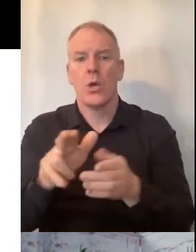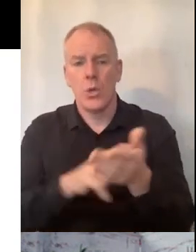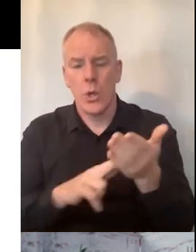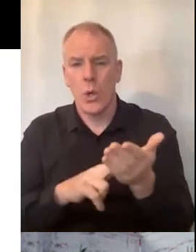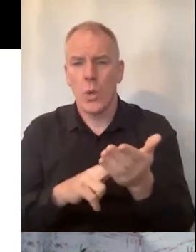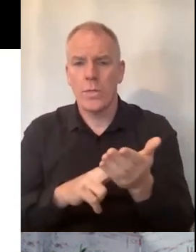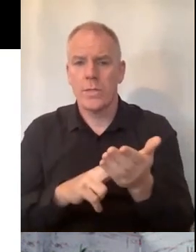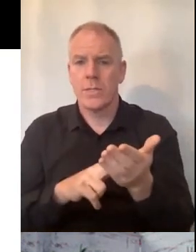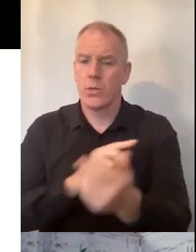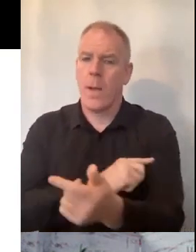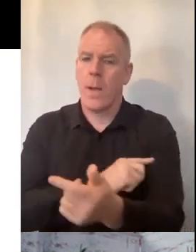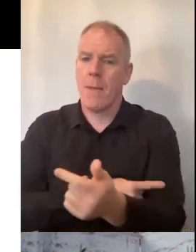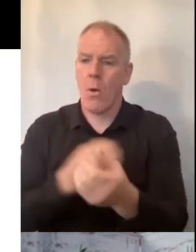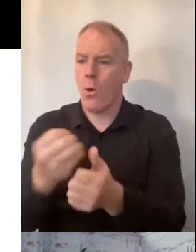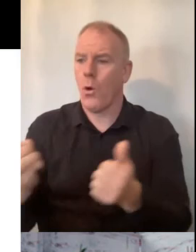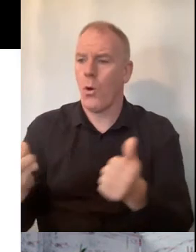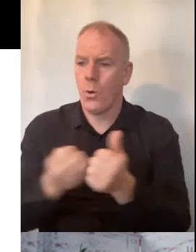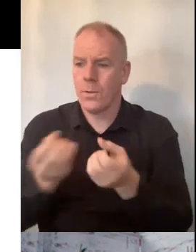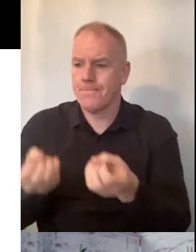and your voice to empower others. Thank you.